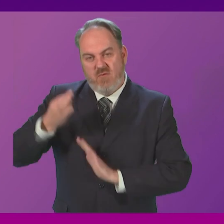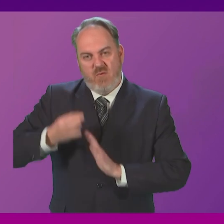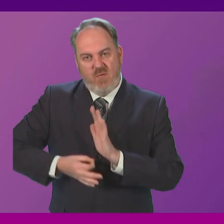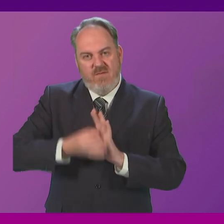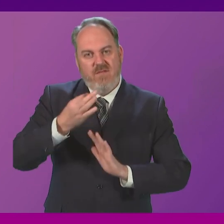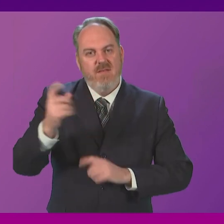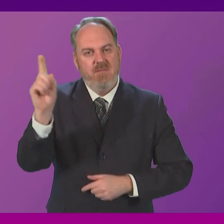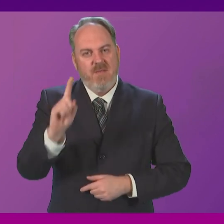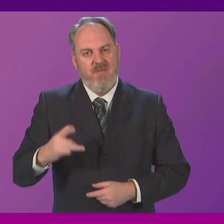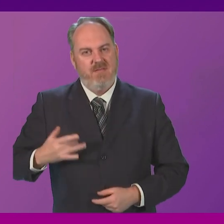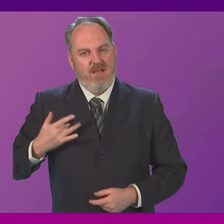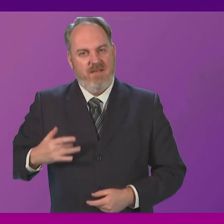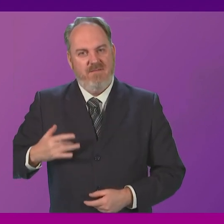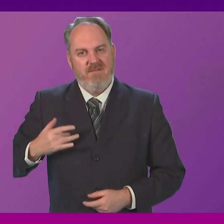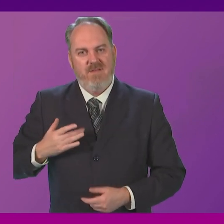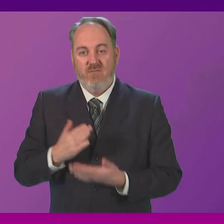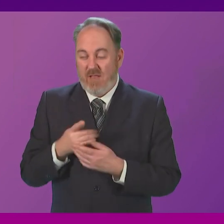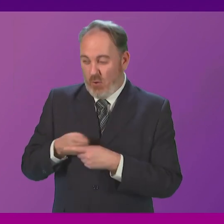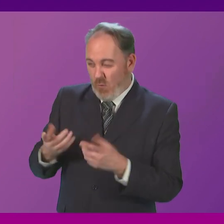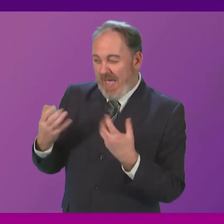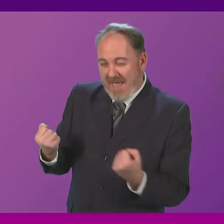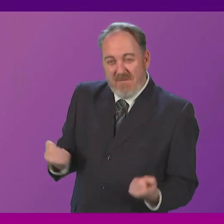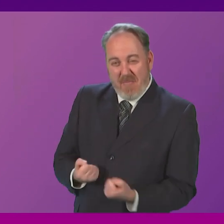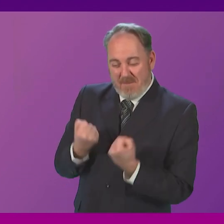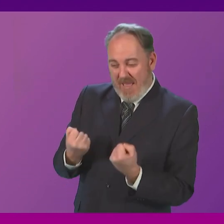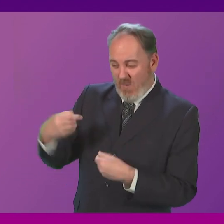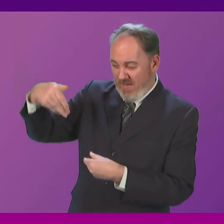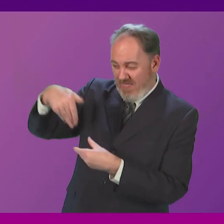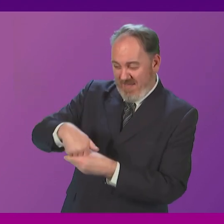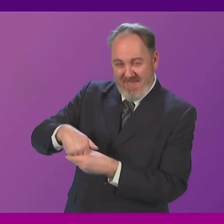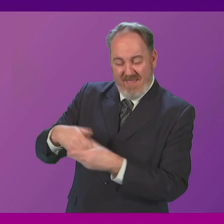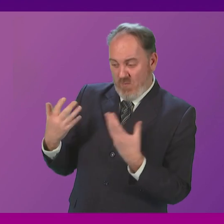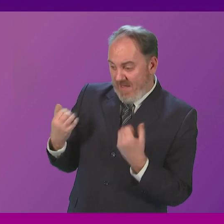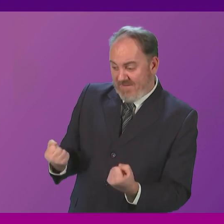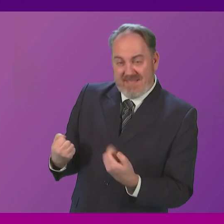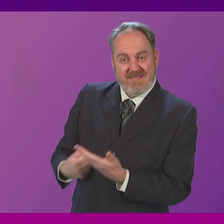This Parliament has the immense power to change Scotland—the opportunity is ahead of us and we should take it.